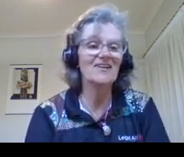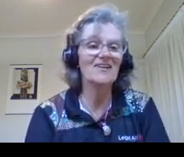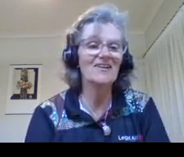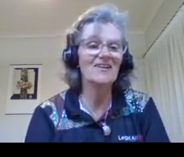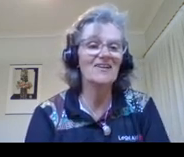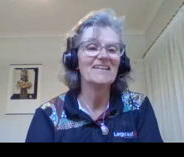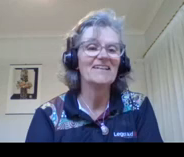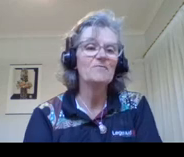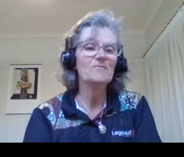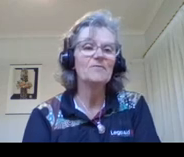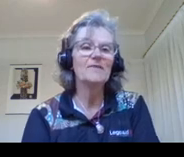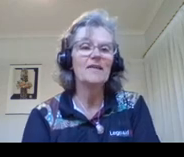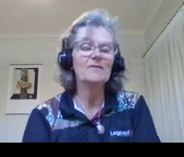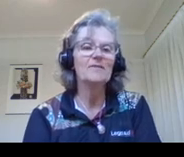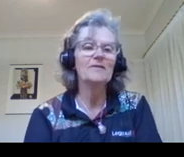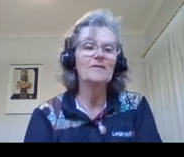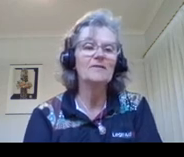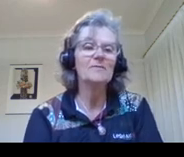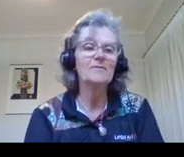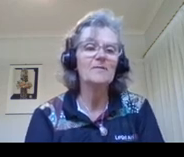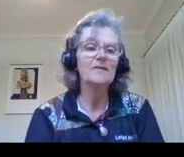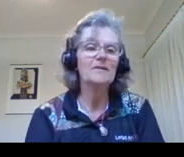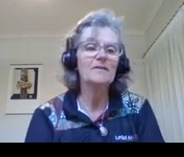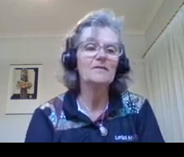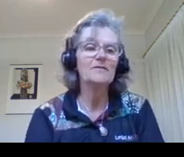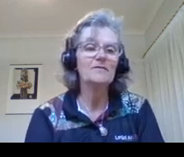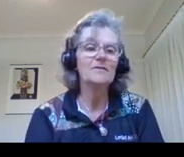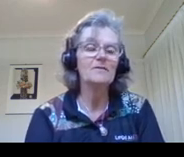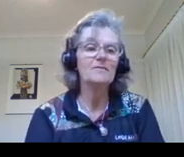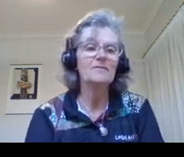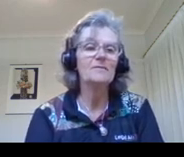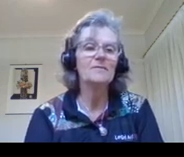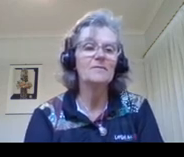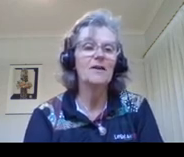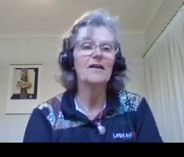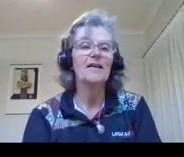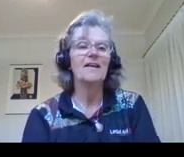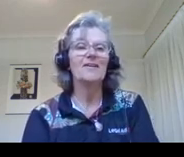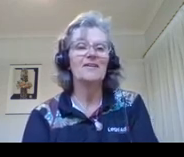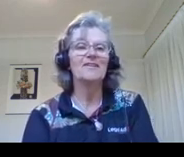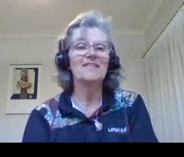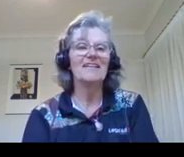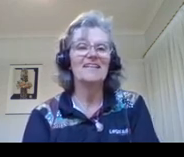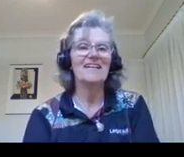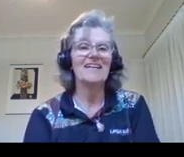perfect example it is definitely out of my league so when it comes to cookies and what that means